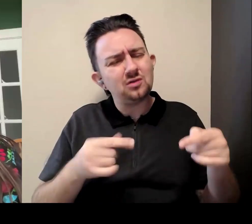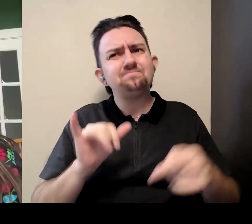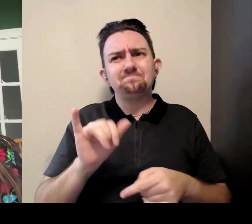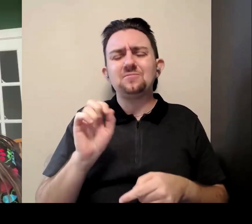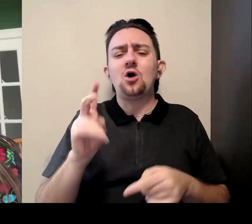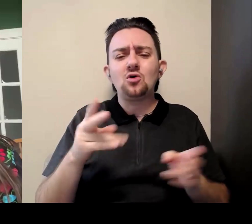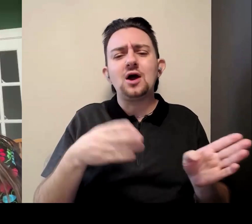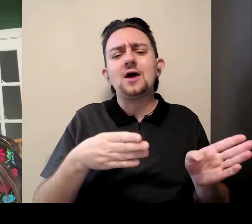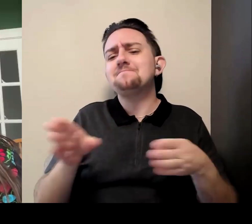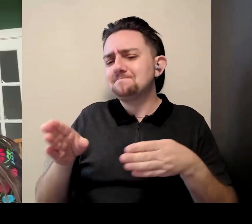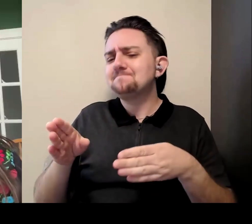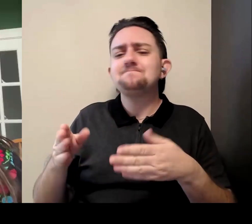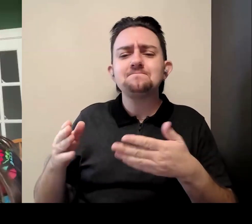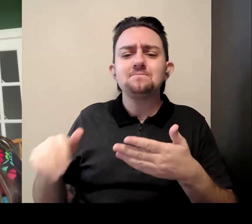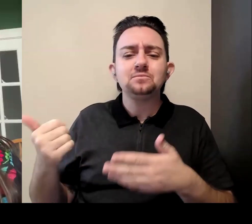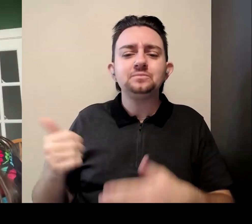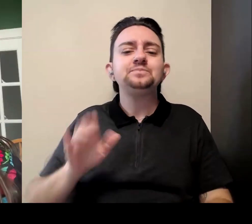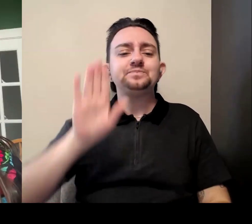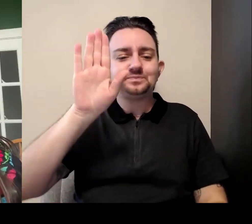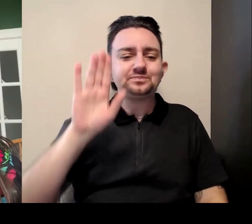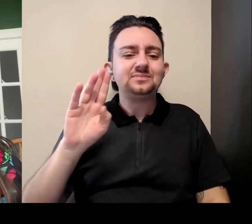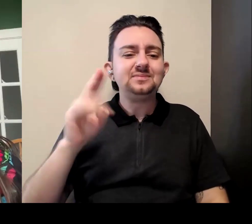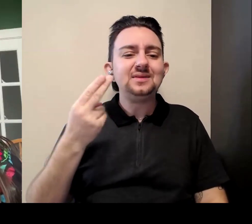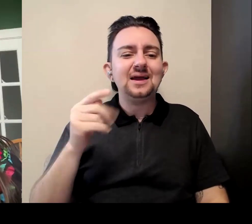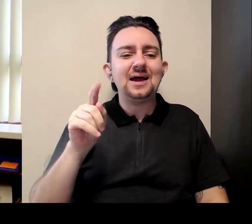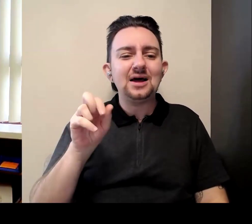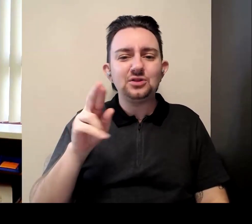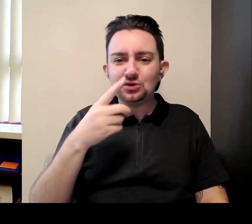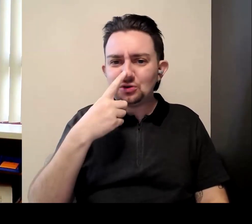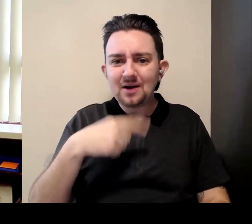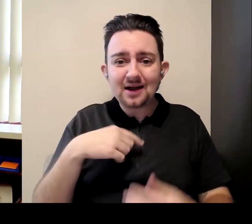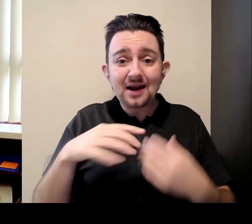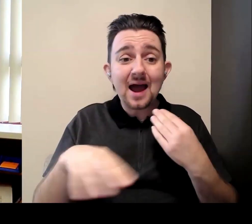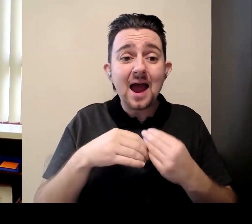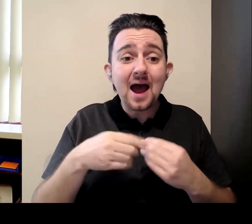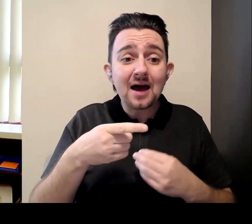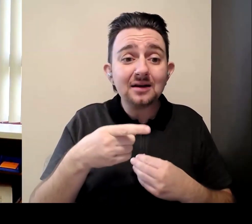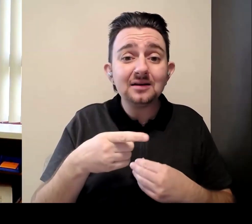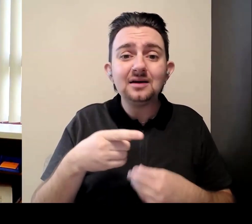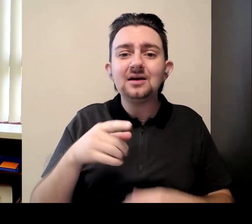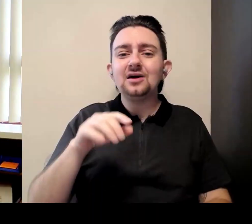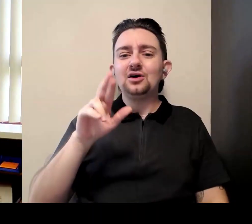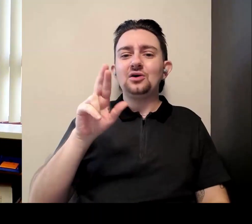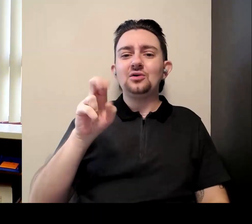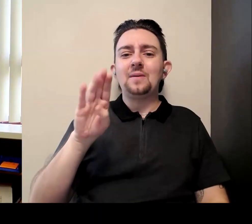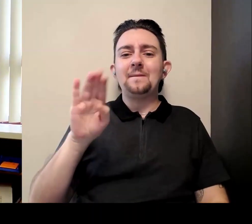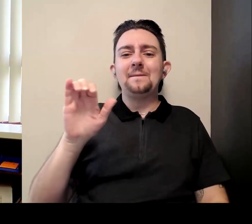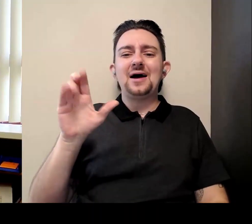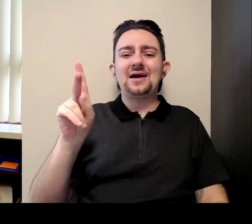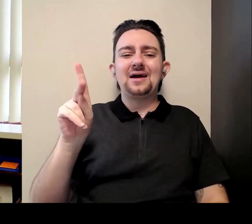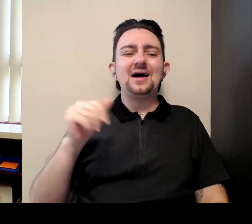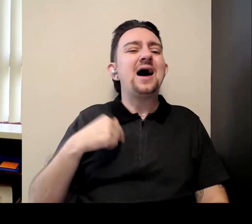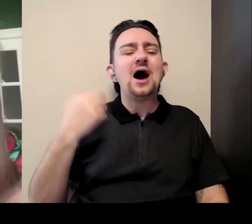I'm only in because the next question you've already started to answer, but yes, go ahead, Heather.